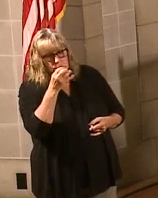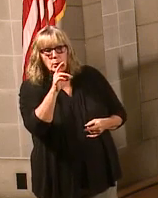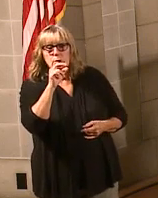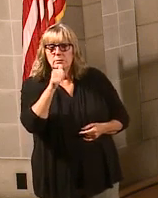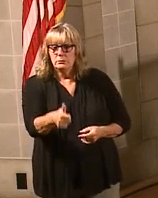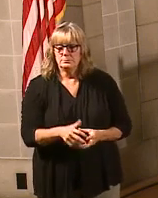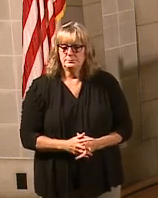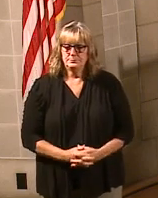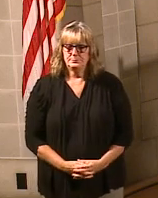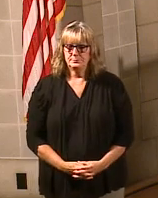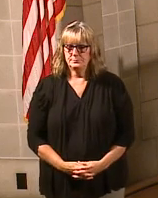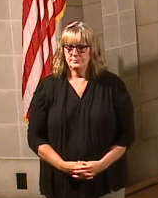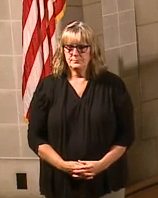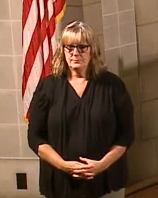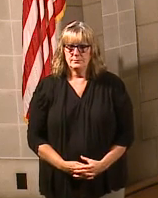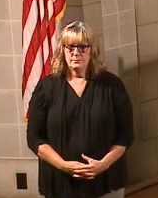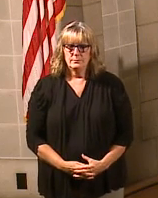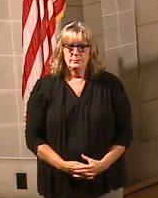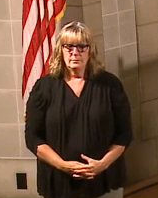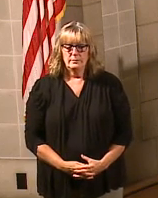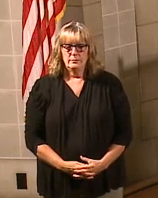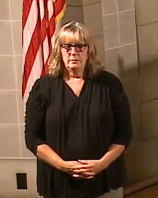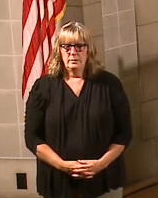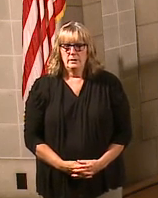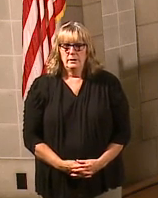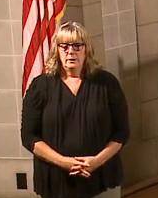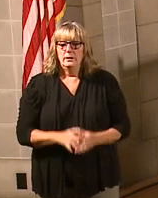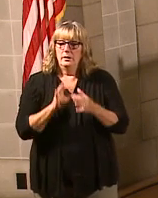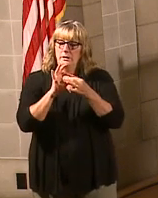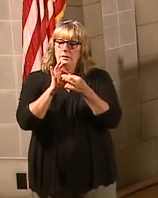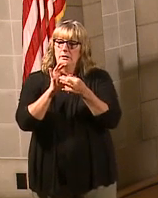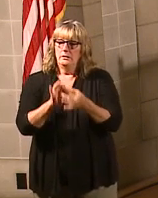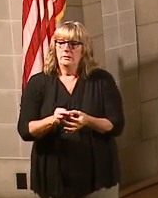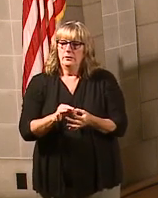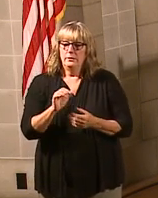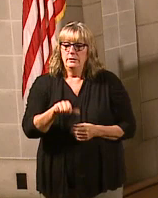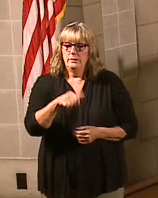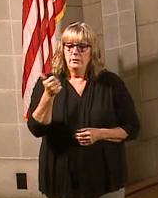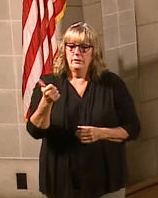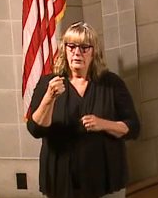WHY I THINK THIS SHOULD BE A CHOICE OF PARENTS TO BE ABLE TO